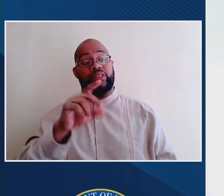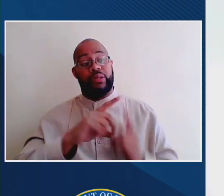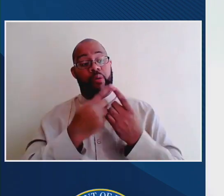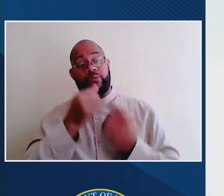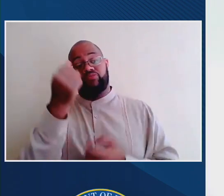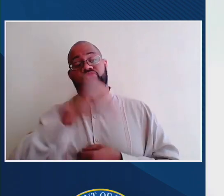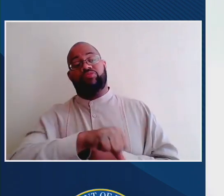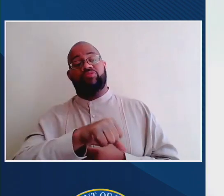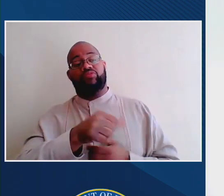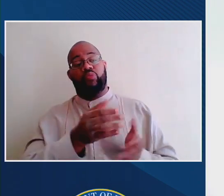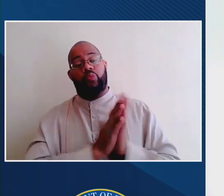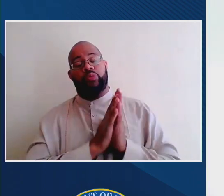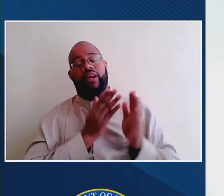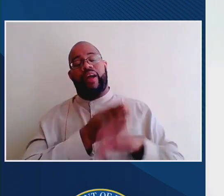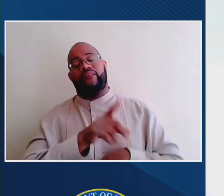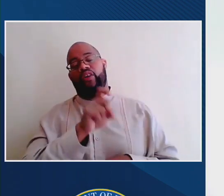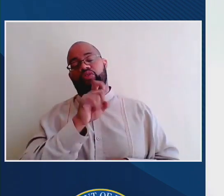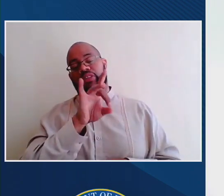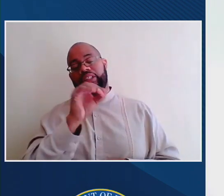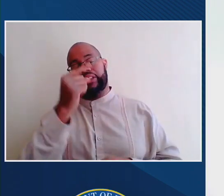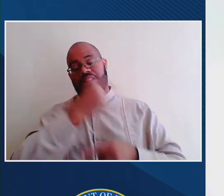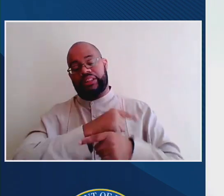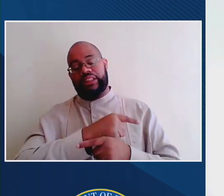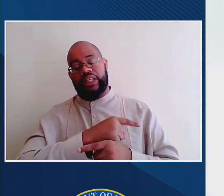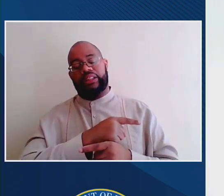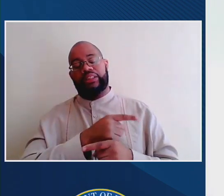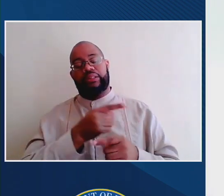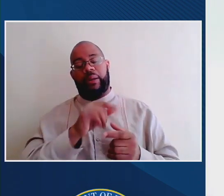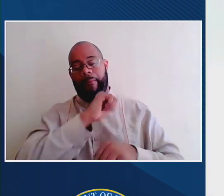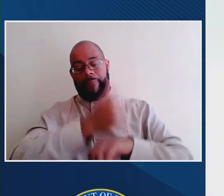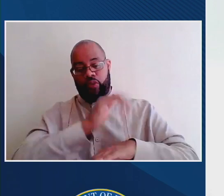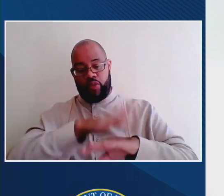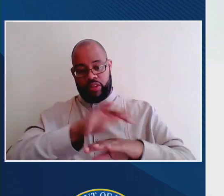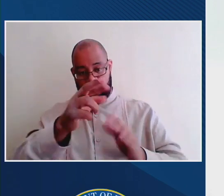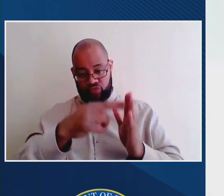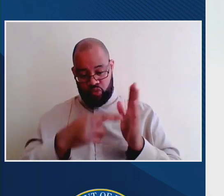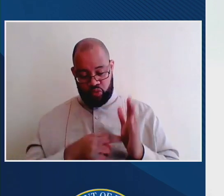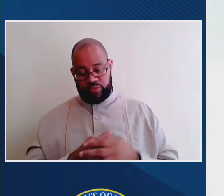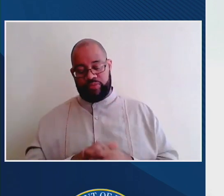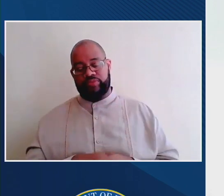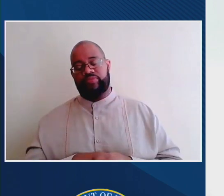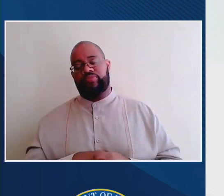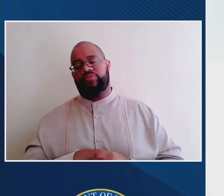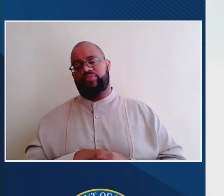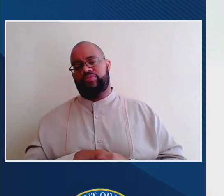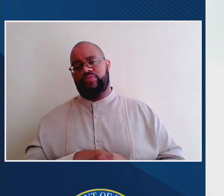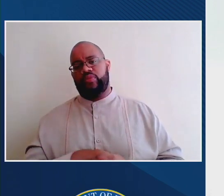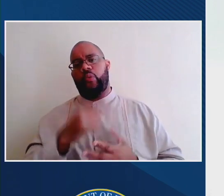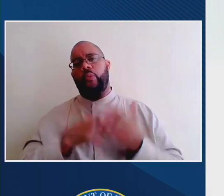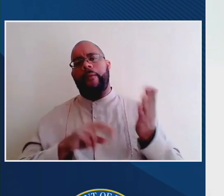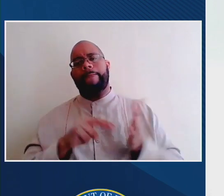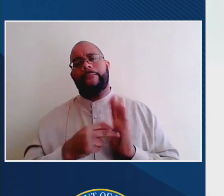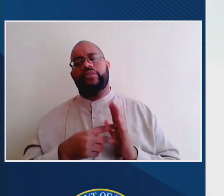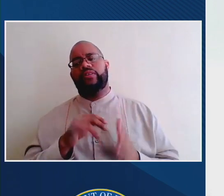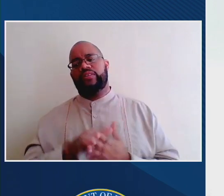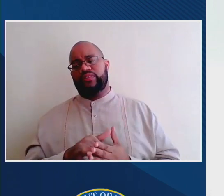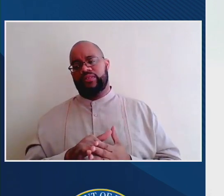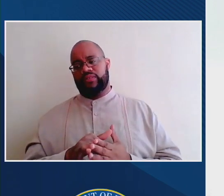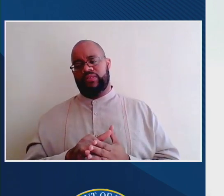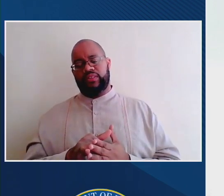after the 180 day mark based on this regulation, what it essentially means is that the disbursement isn't made in the